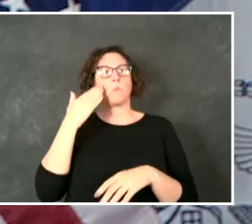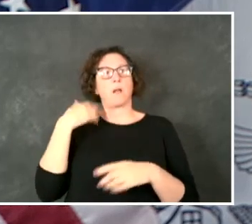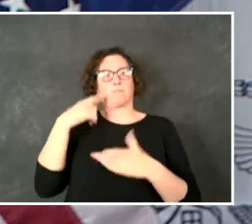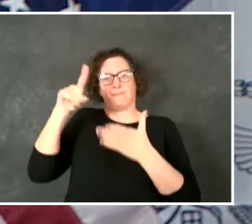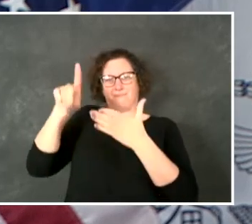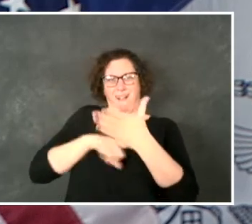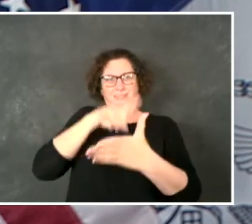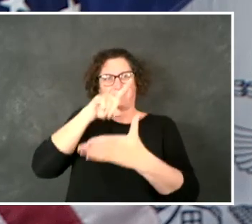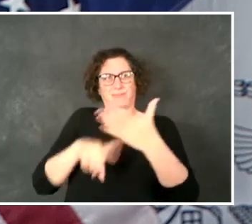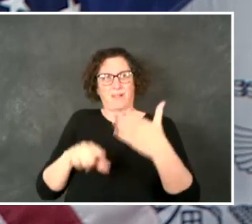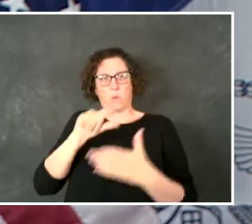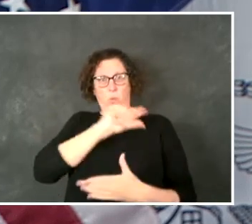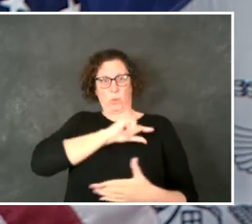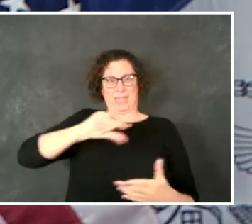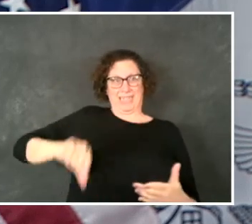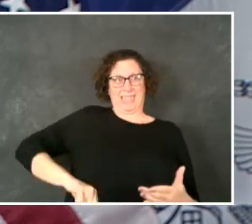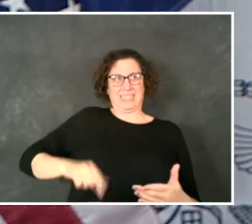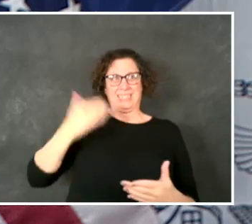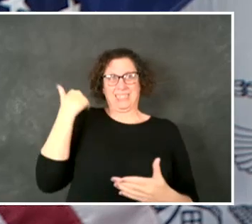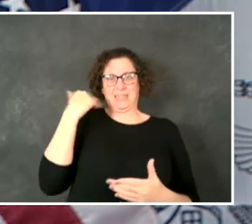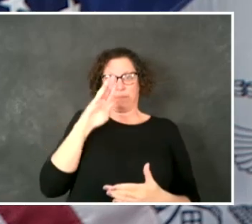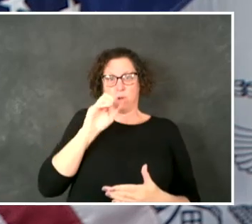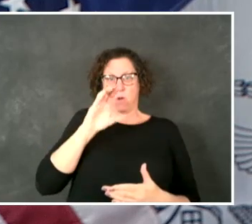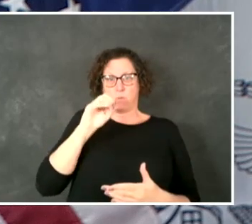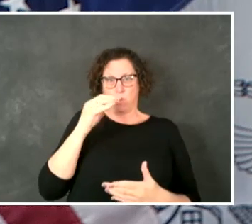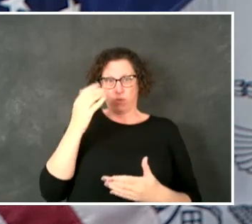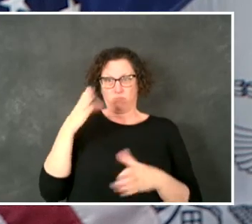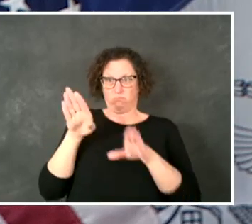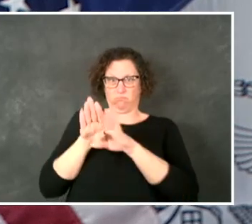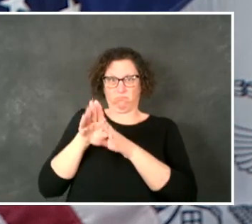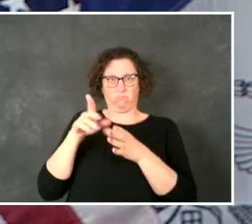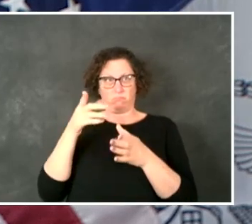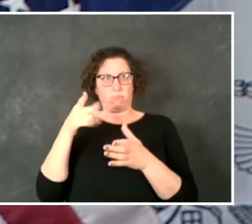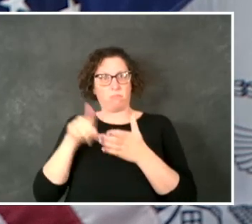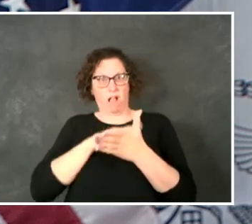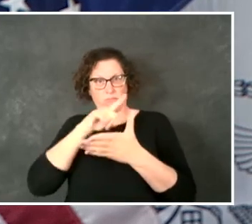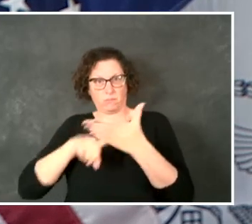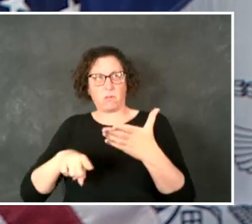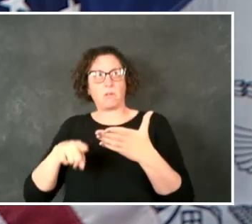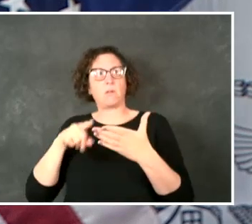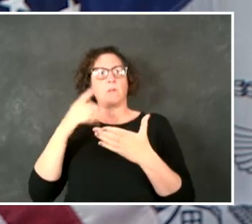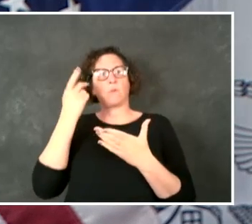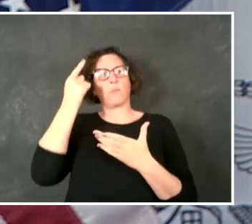SITES OPEN? TO CANCEL THE SPECIAL ELECTIONS